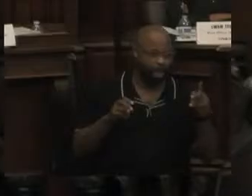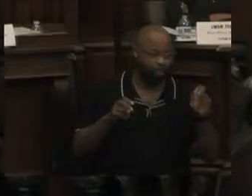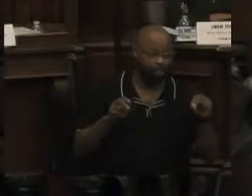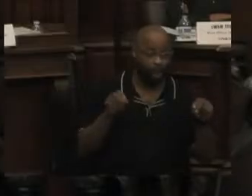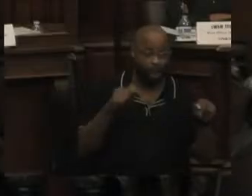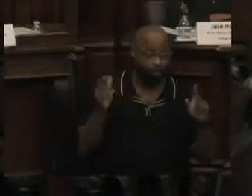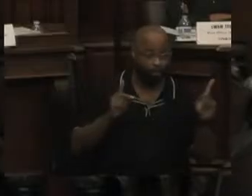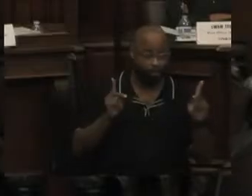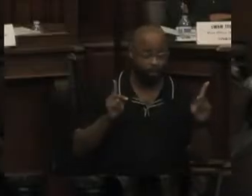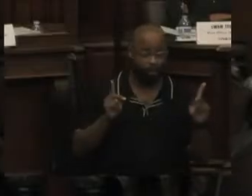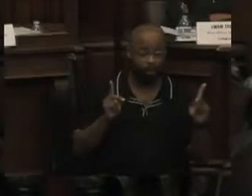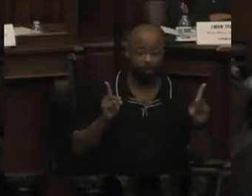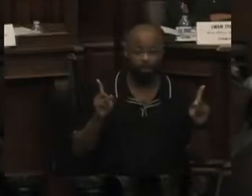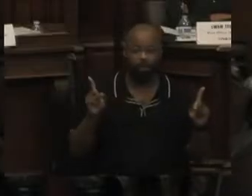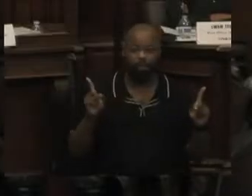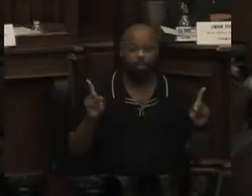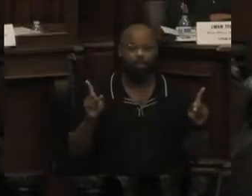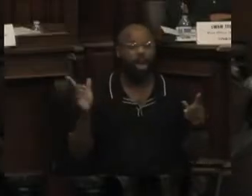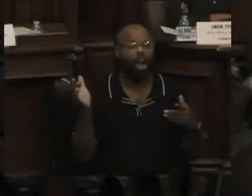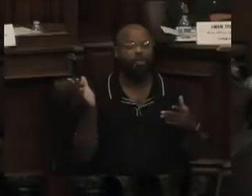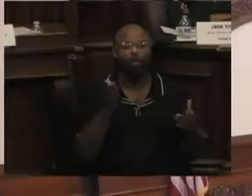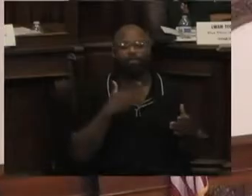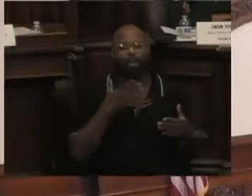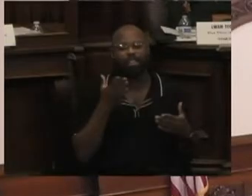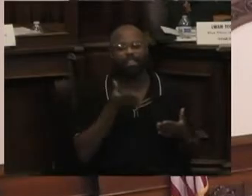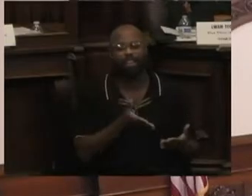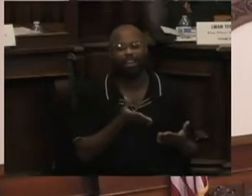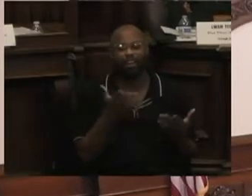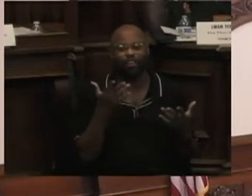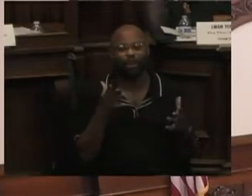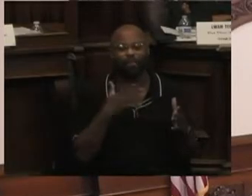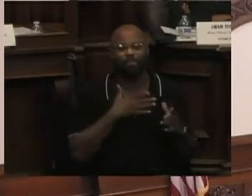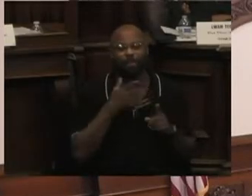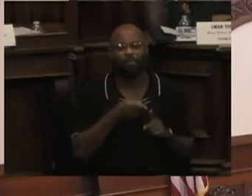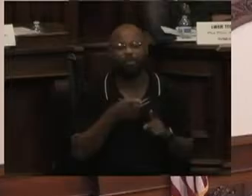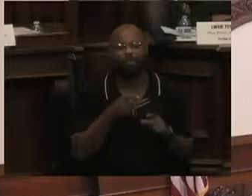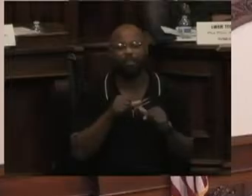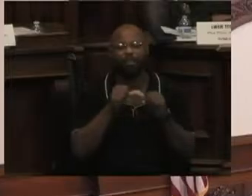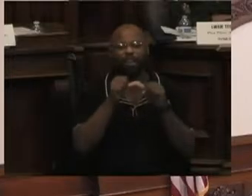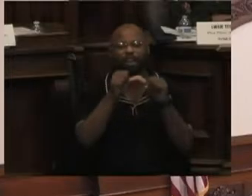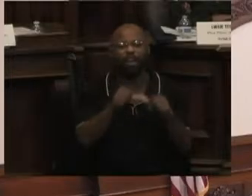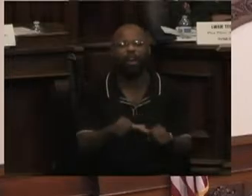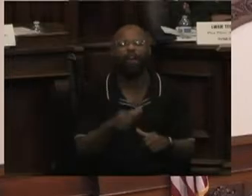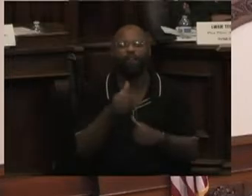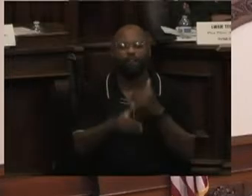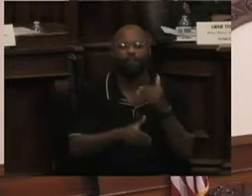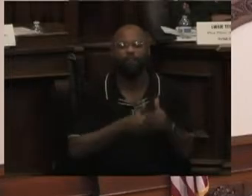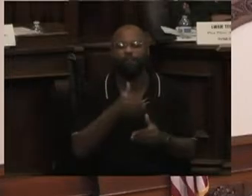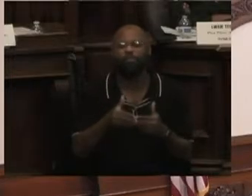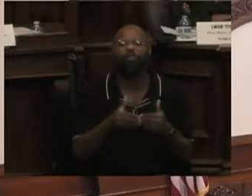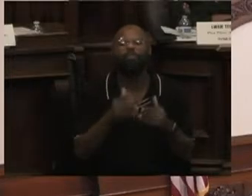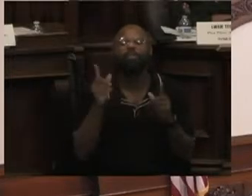phone call is probably the best way to do it. Thank you. As I understand it is Yvonne and Reverend Patterson that are